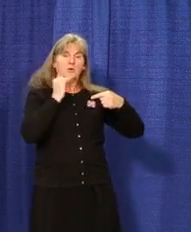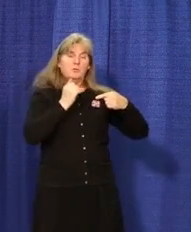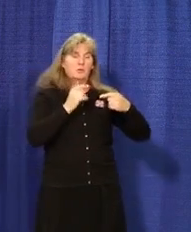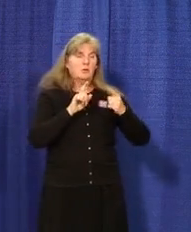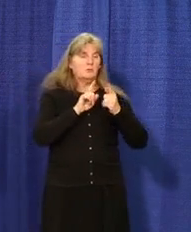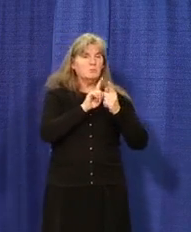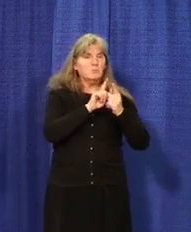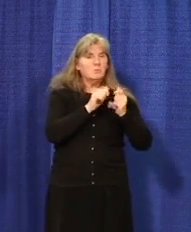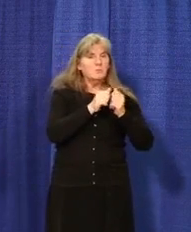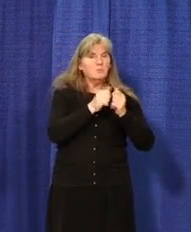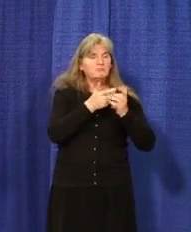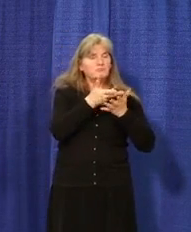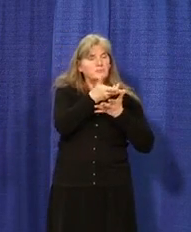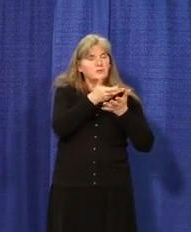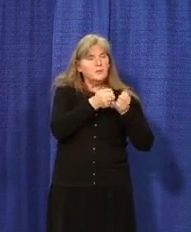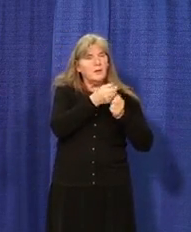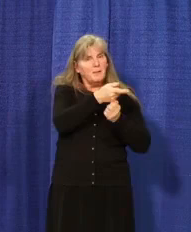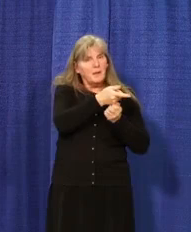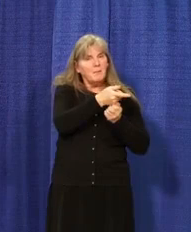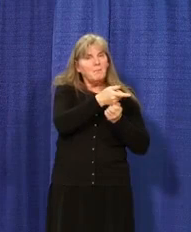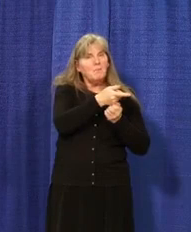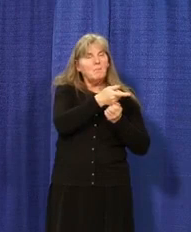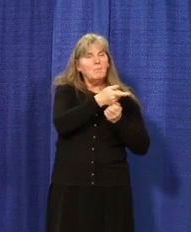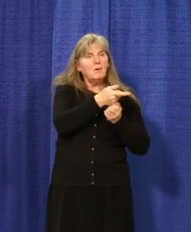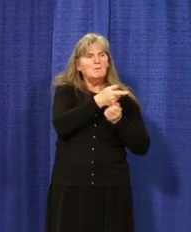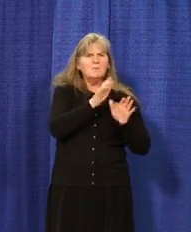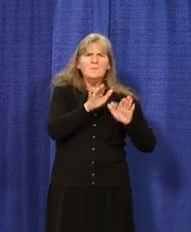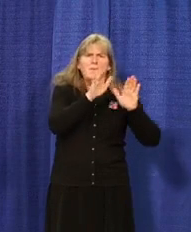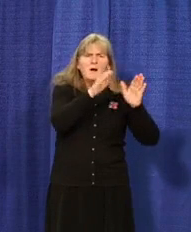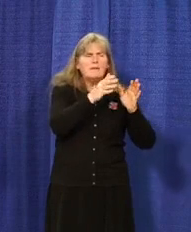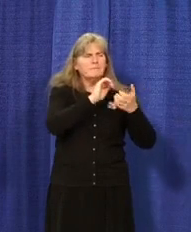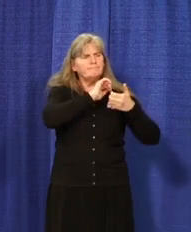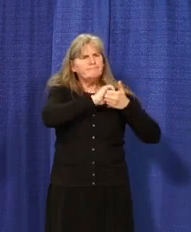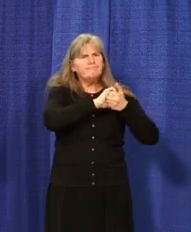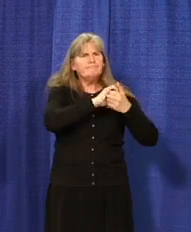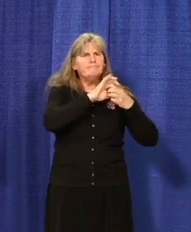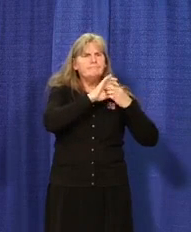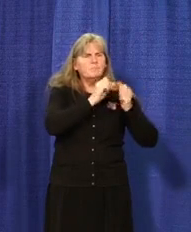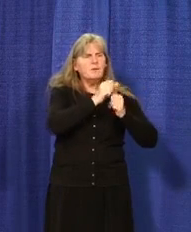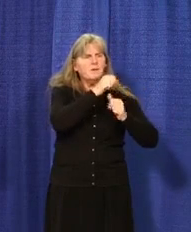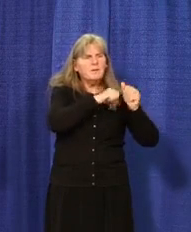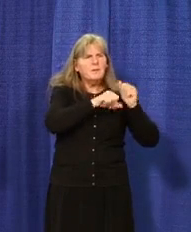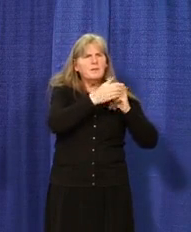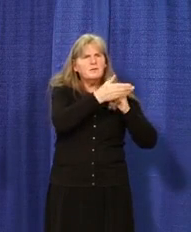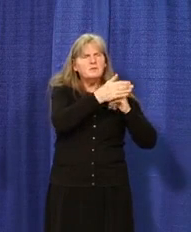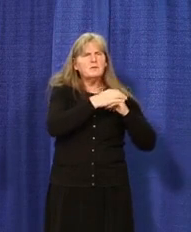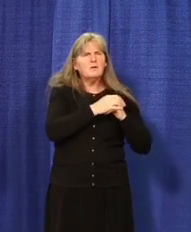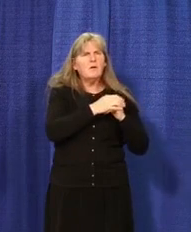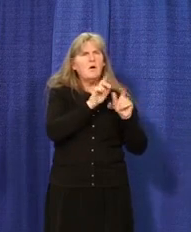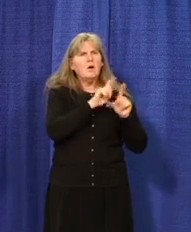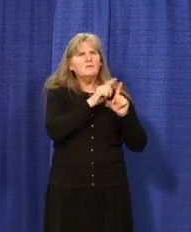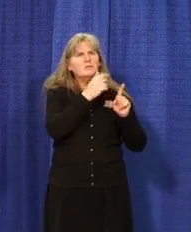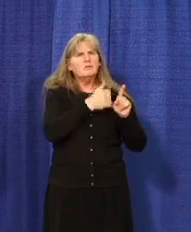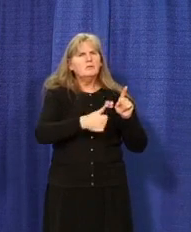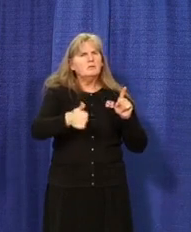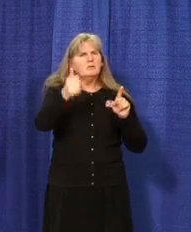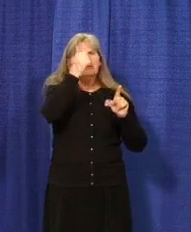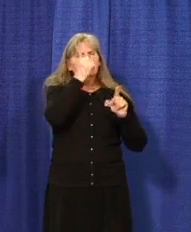the chief to talk about this, which is great. And what we hear from the chief as well as his concerns are